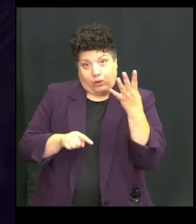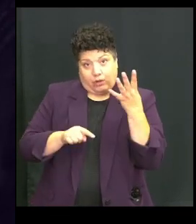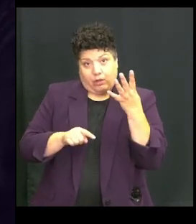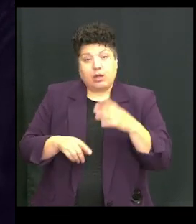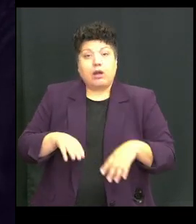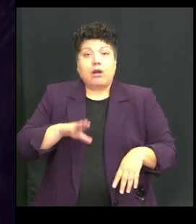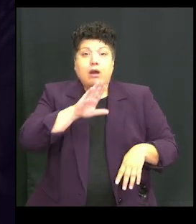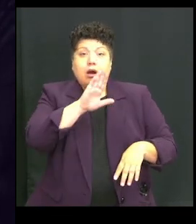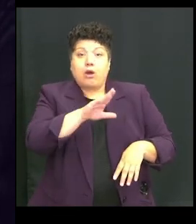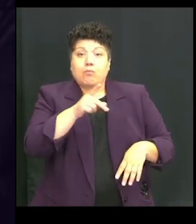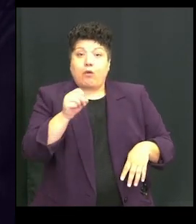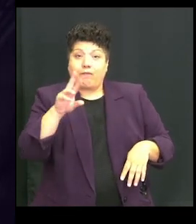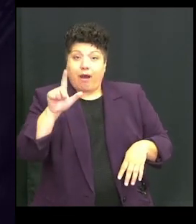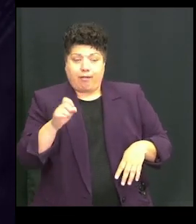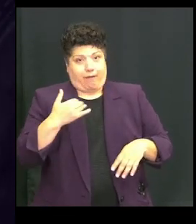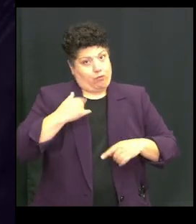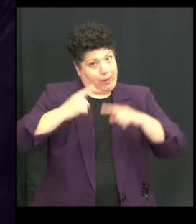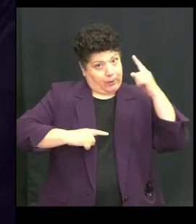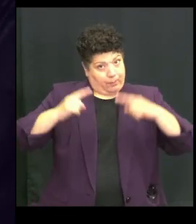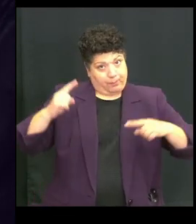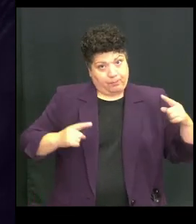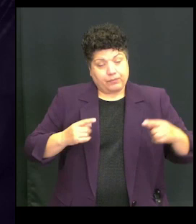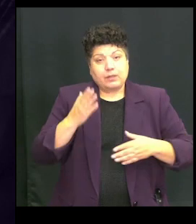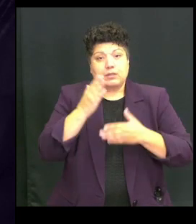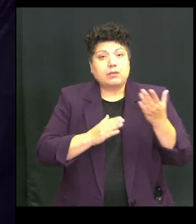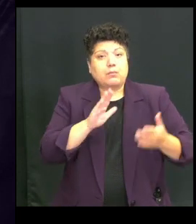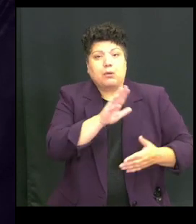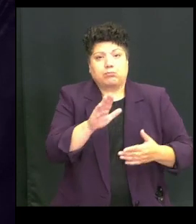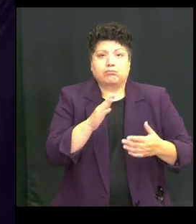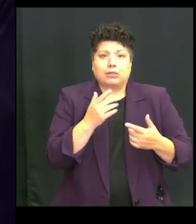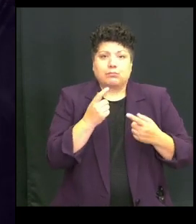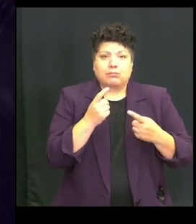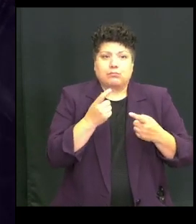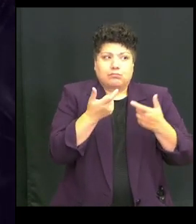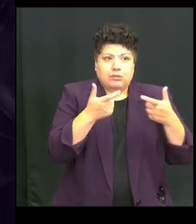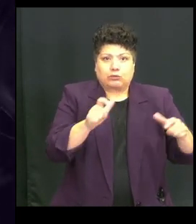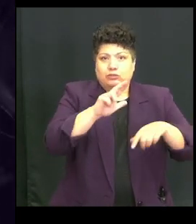so that some received a major national news outlet like the CBC or CTV.